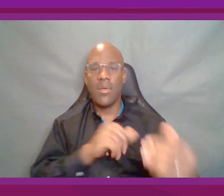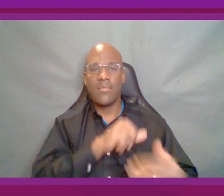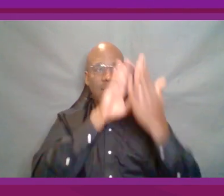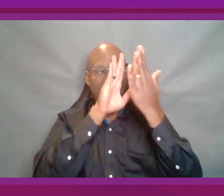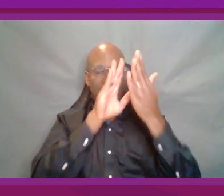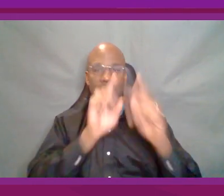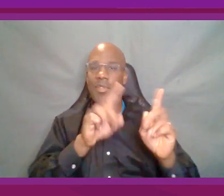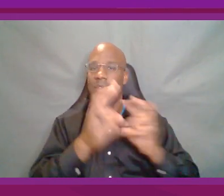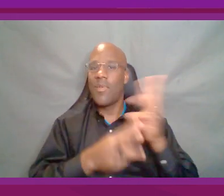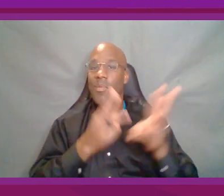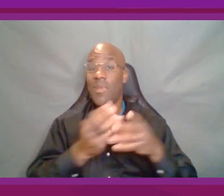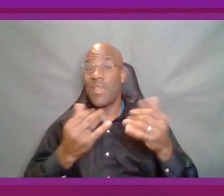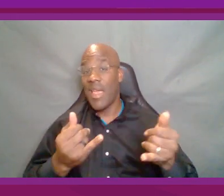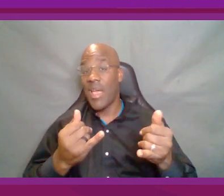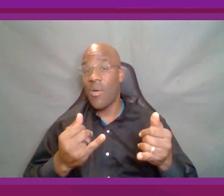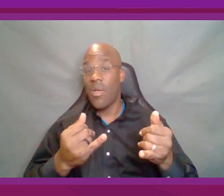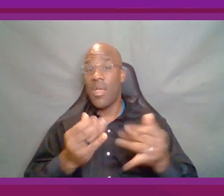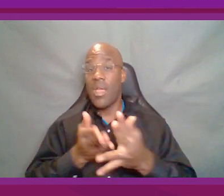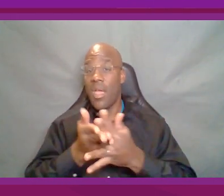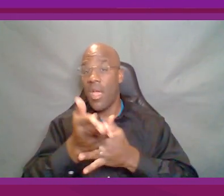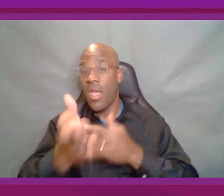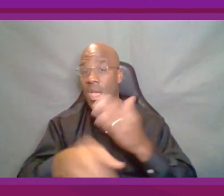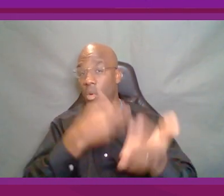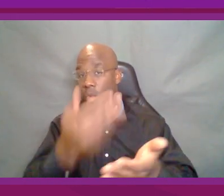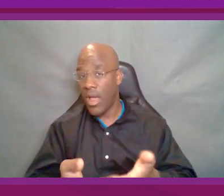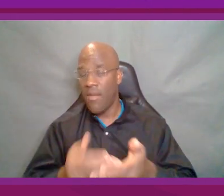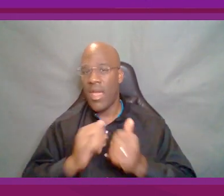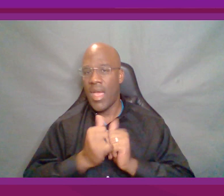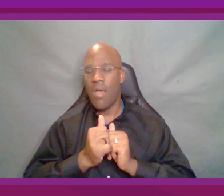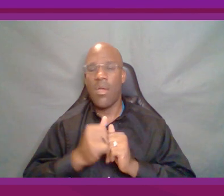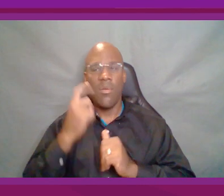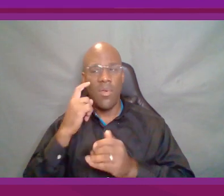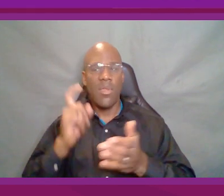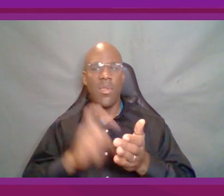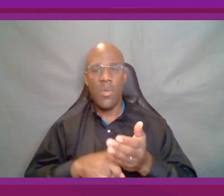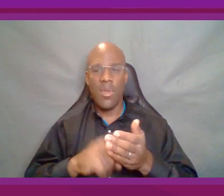world now and so it's just a matter of how we get there. We're starting to see COVID protections